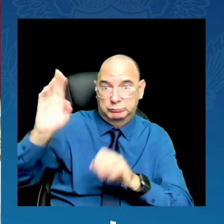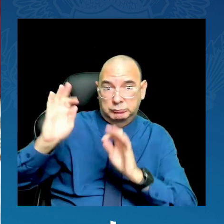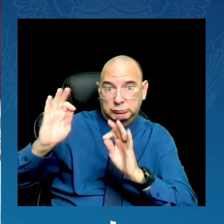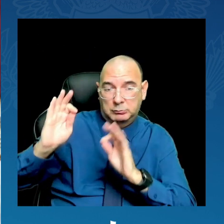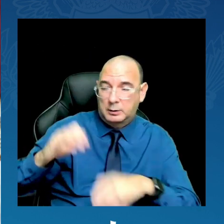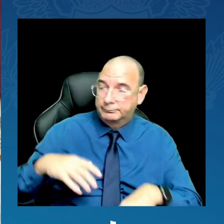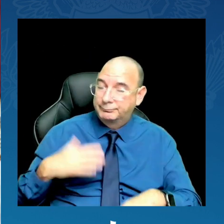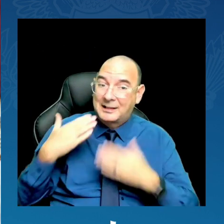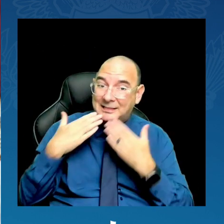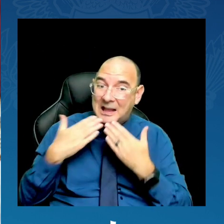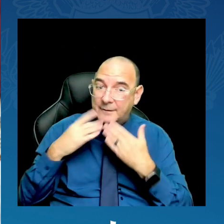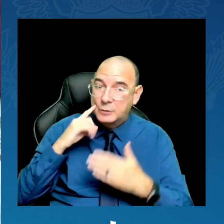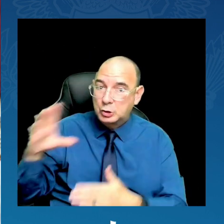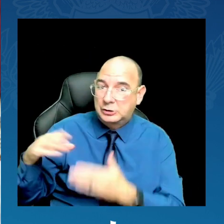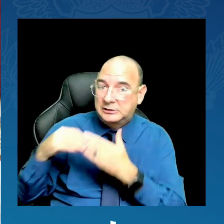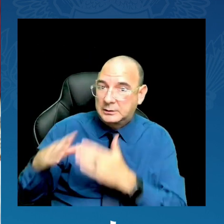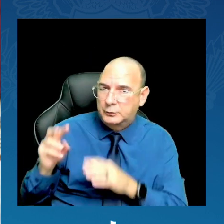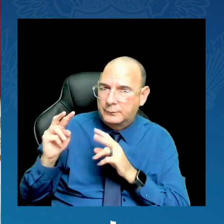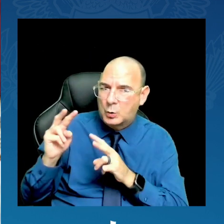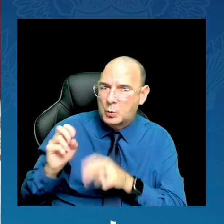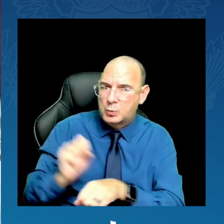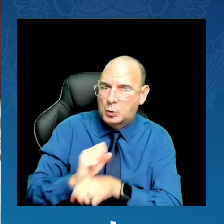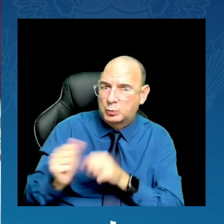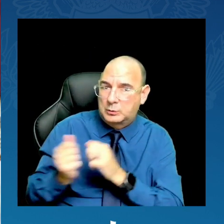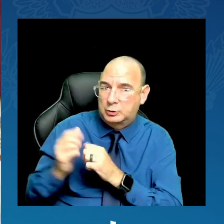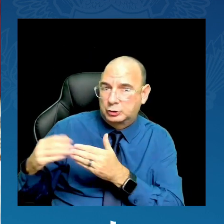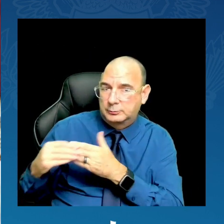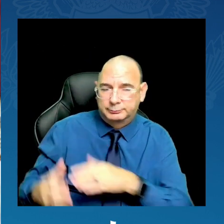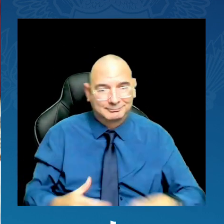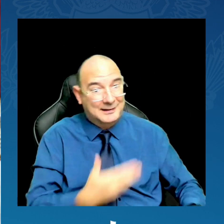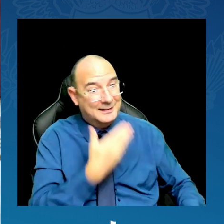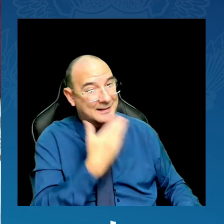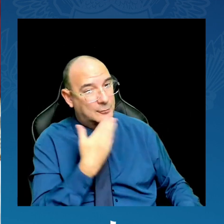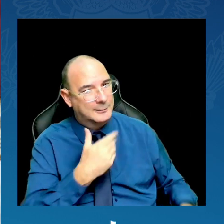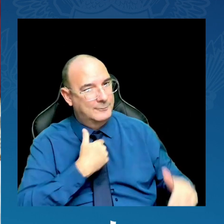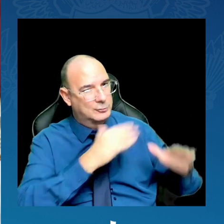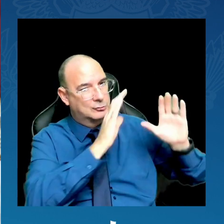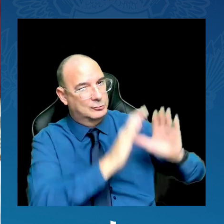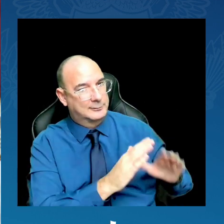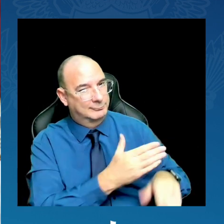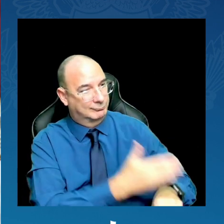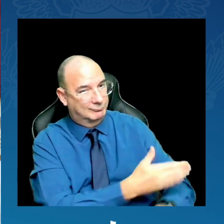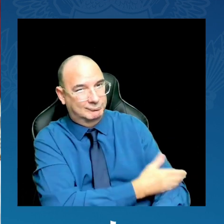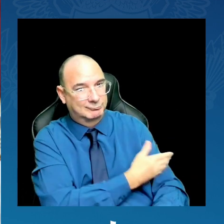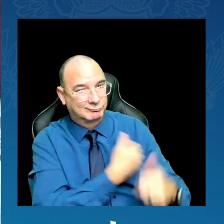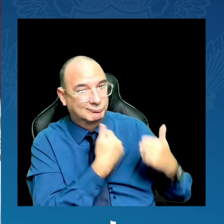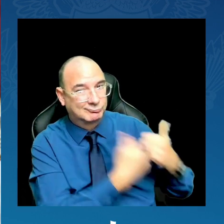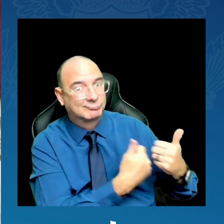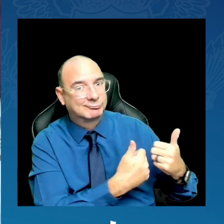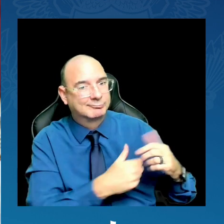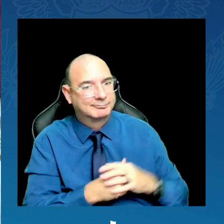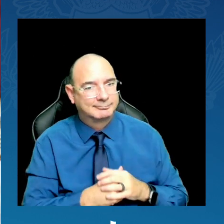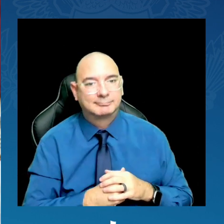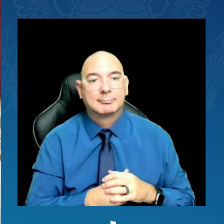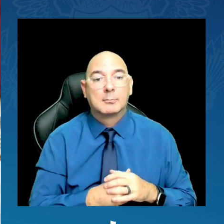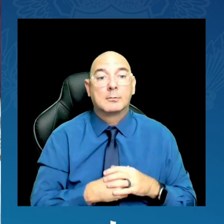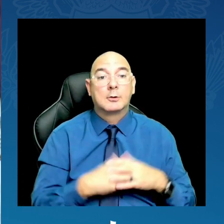The Vice President: Thank you. Great progress. So essentially, a lot of this discussion in this panel